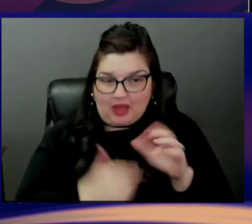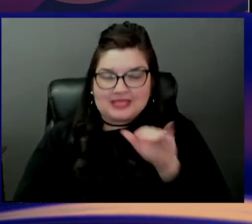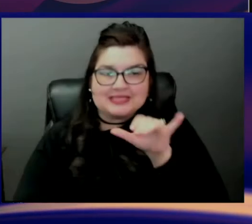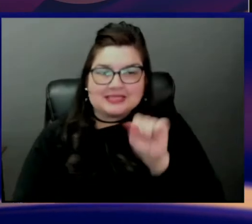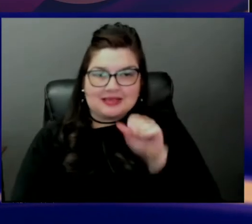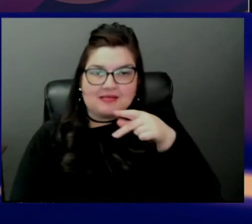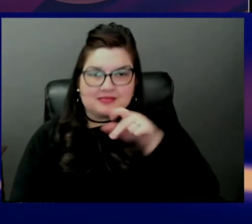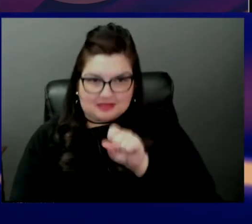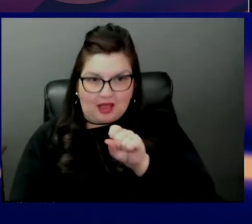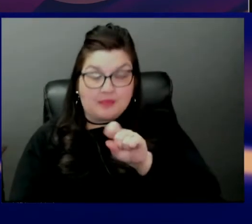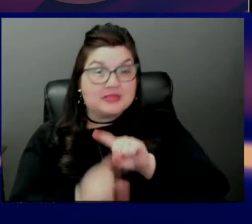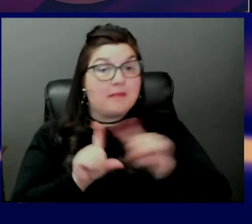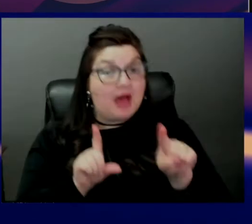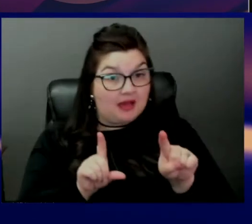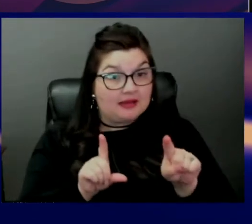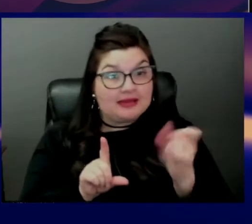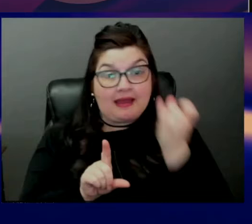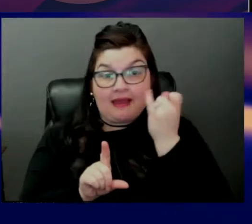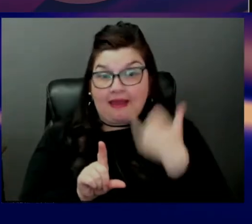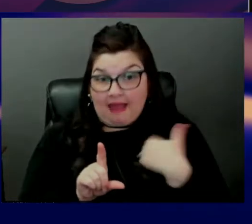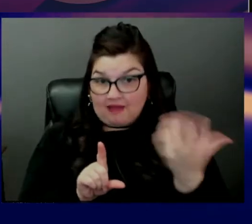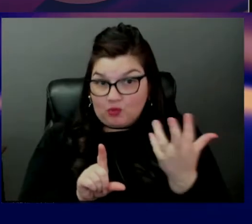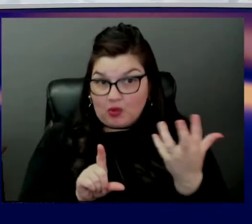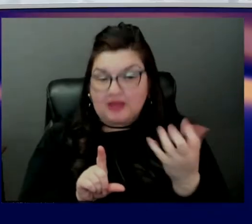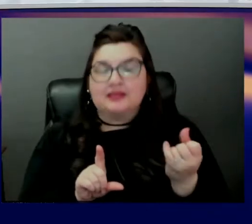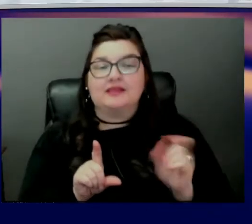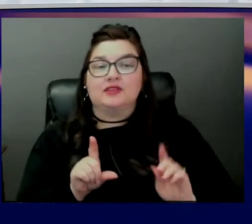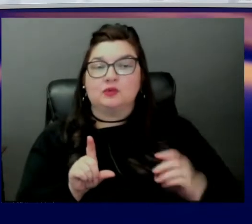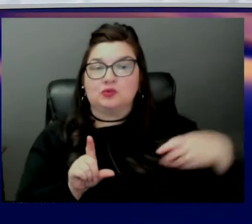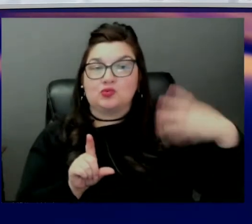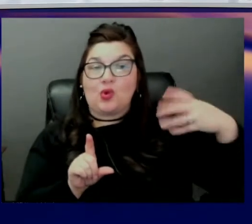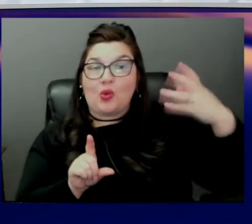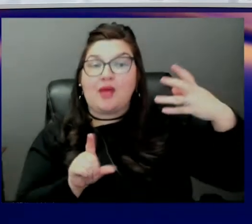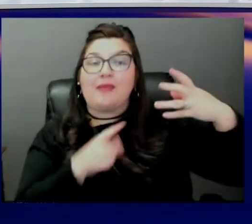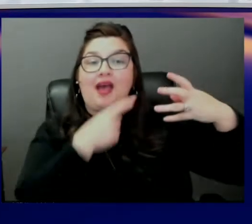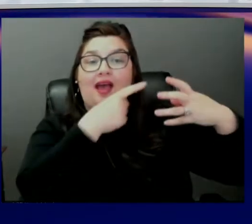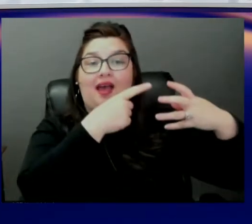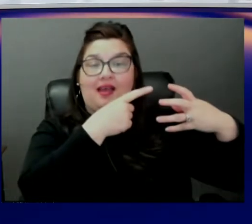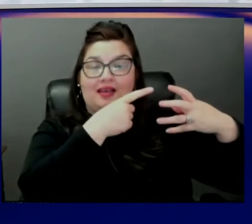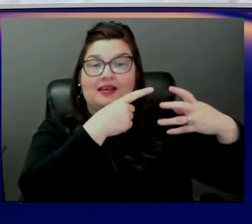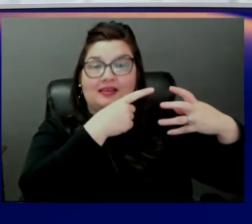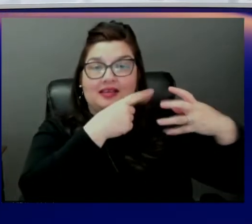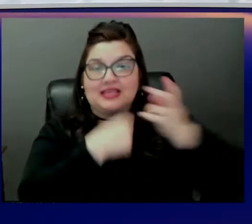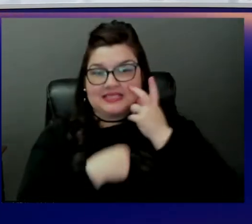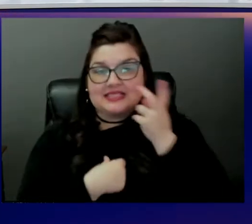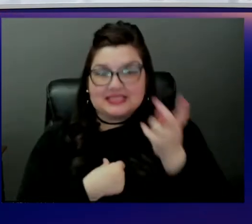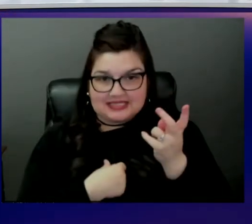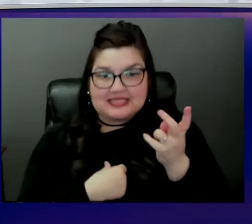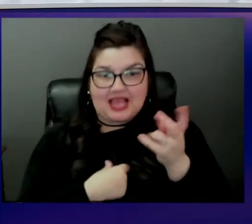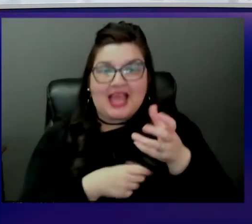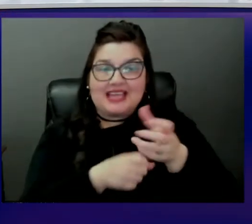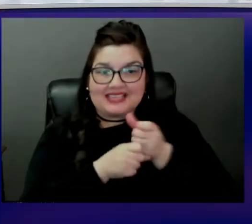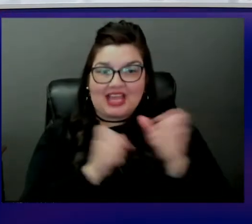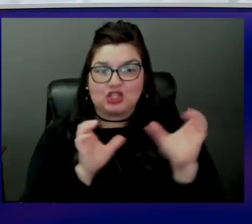if we scroll back up to the top of this page. Yep. What we'll see is the, the get certified challenge is applied